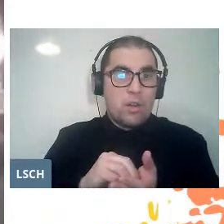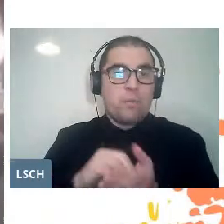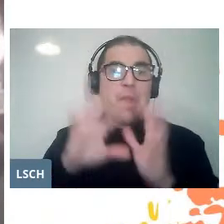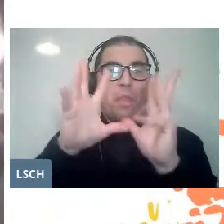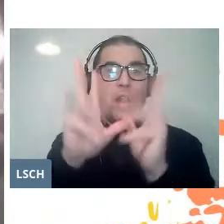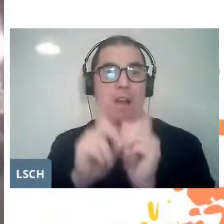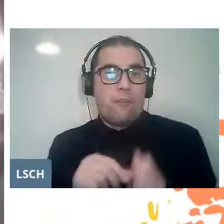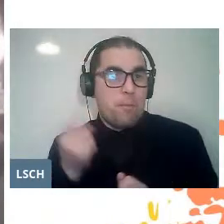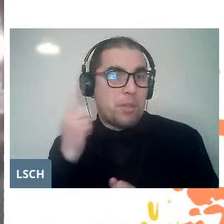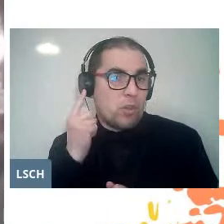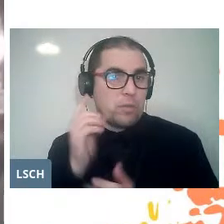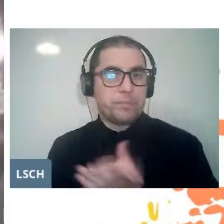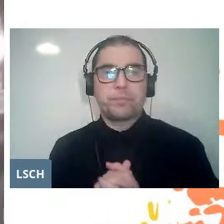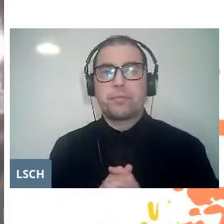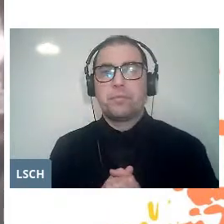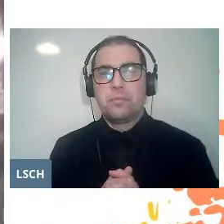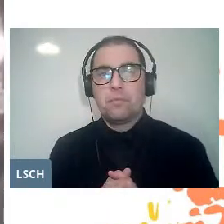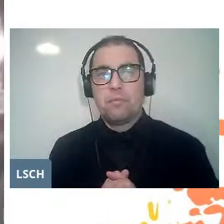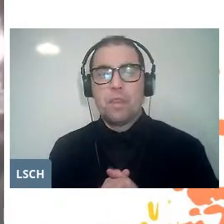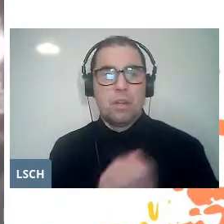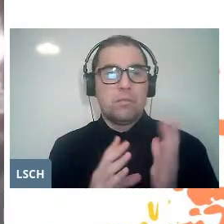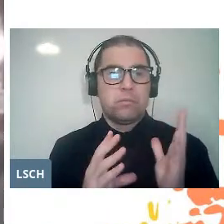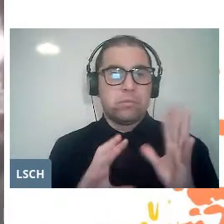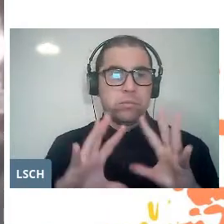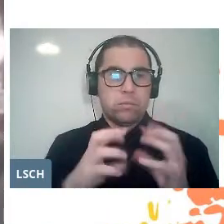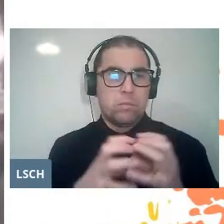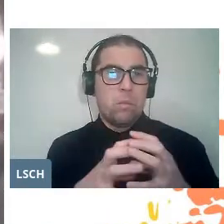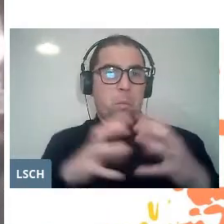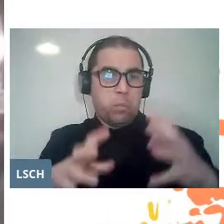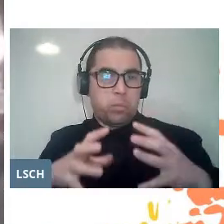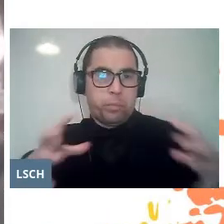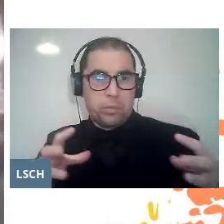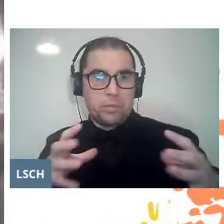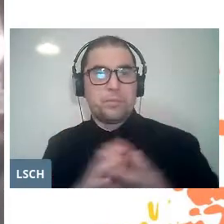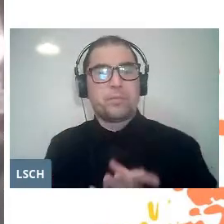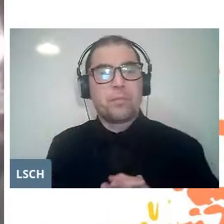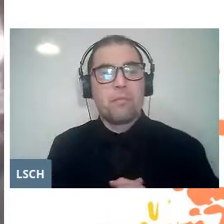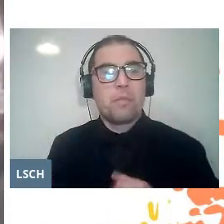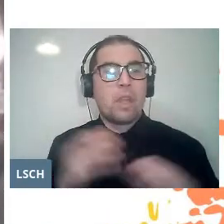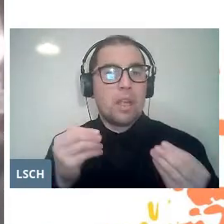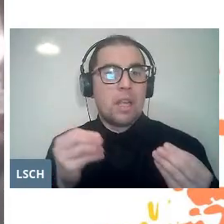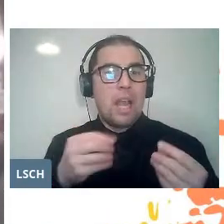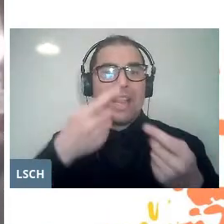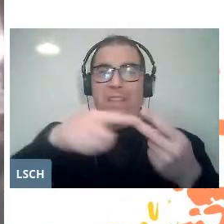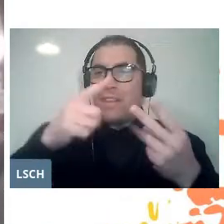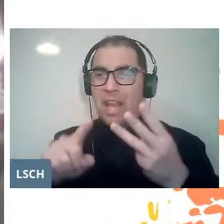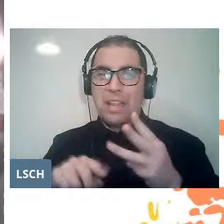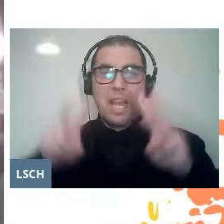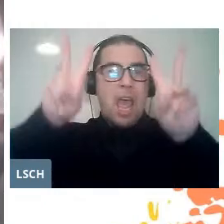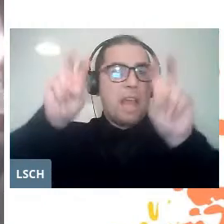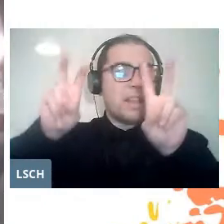The developments grow considerably, which increases the dimensions of his works.